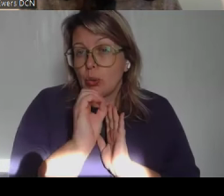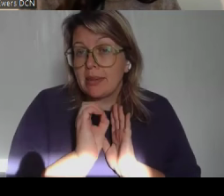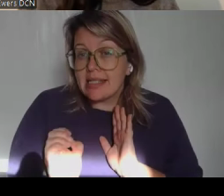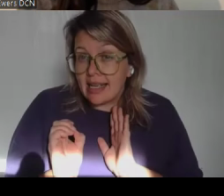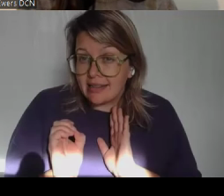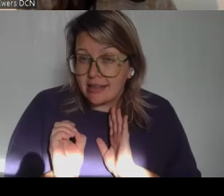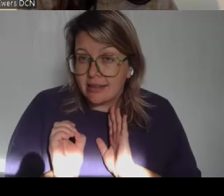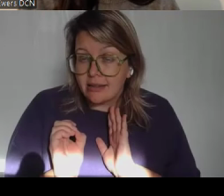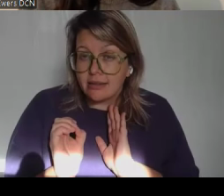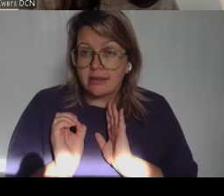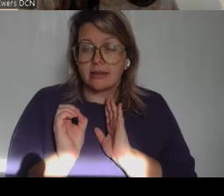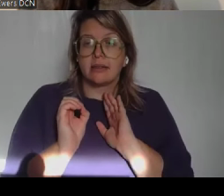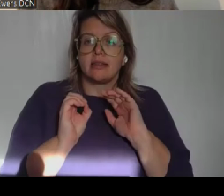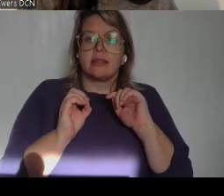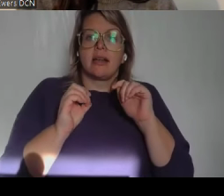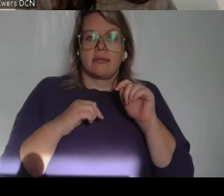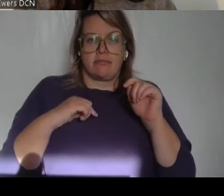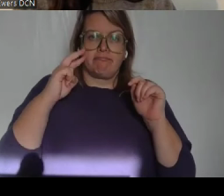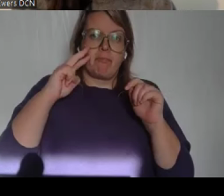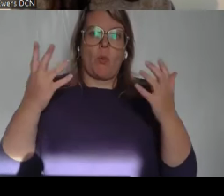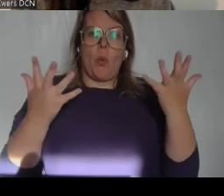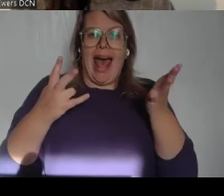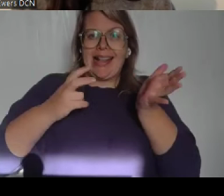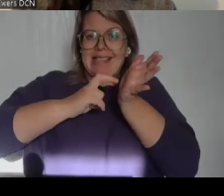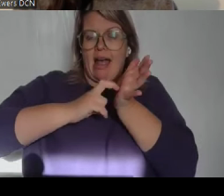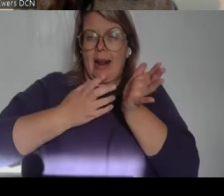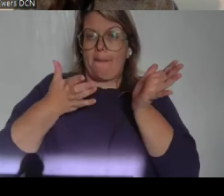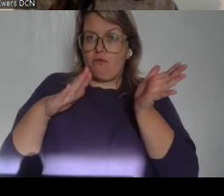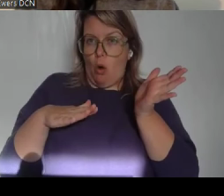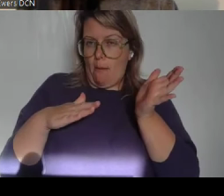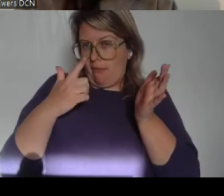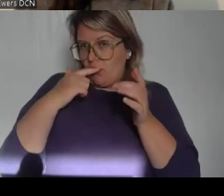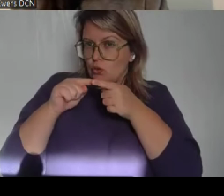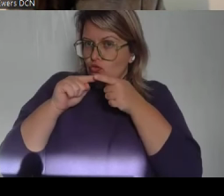If you can track your sign up by source, you can really focus in on those sources,